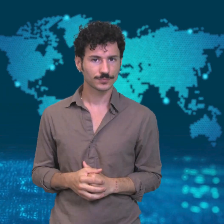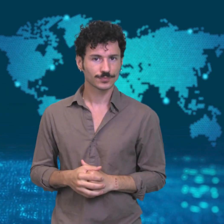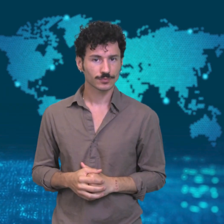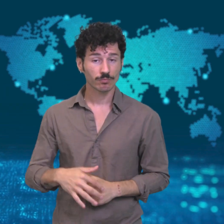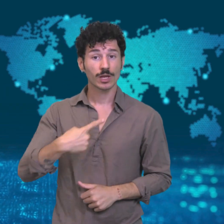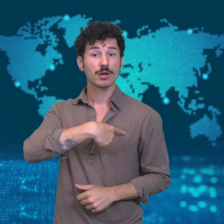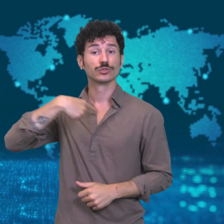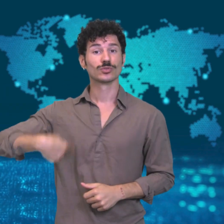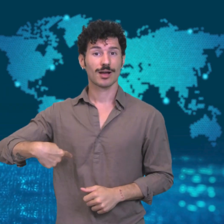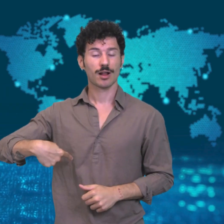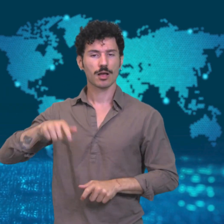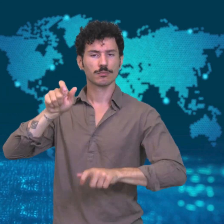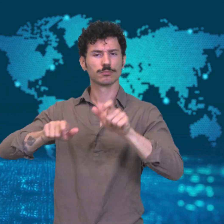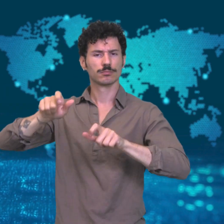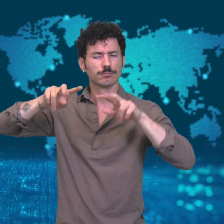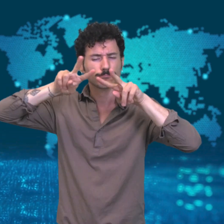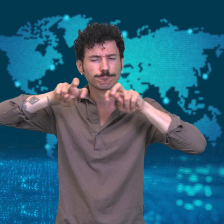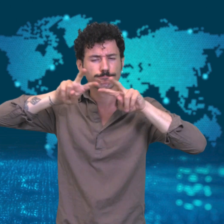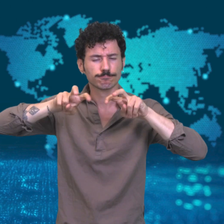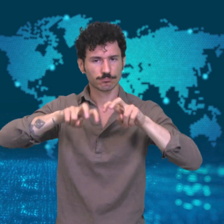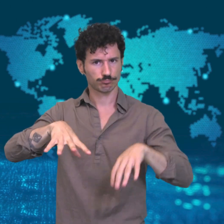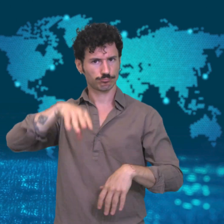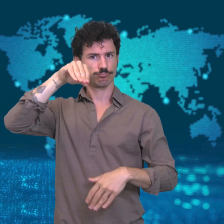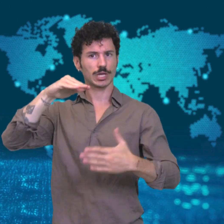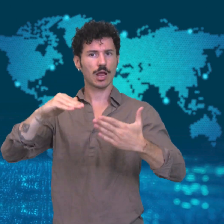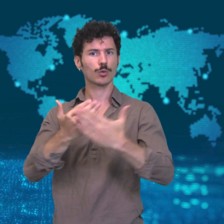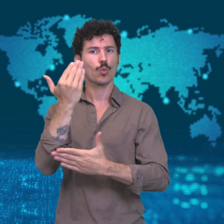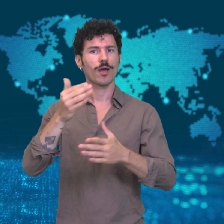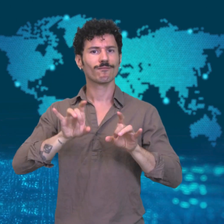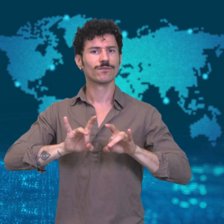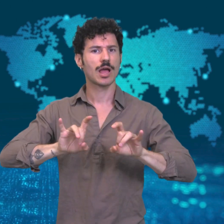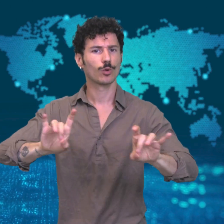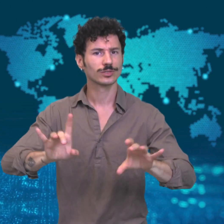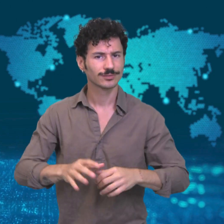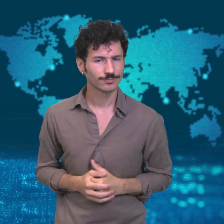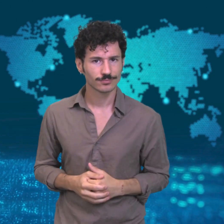Researchers discover a new virus.